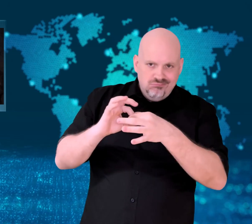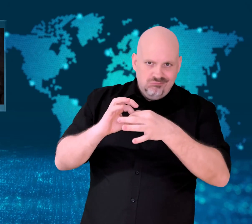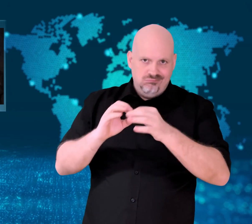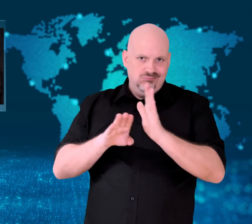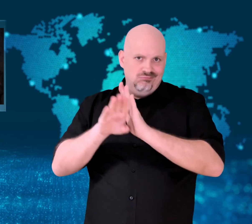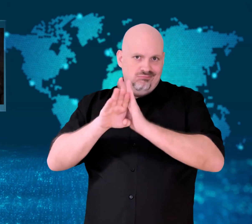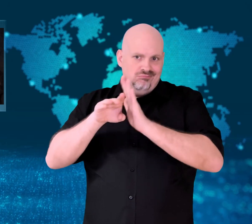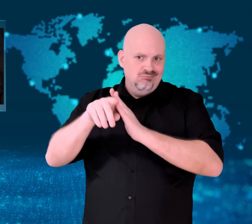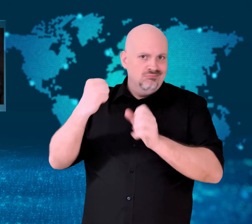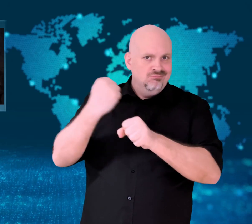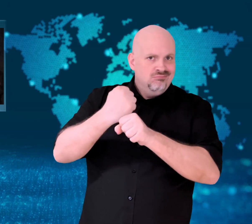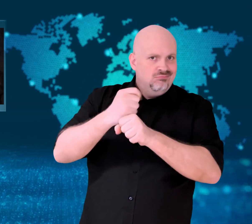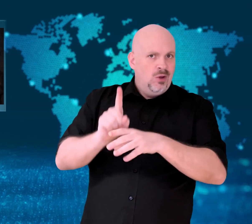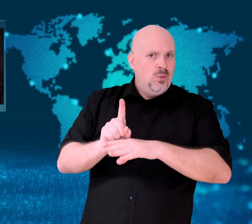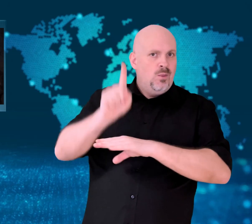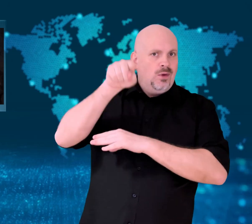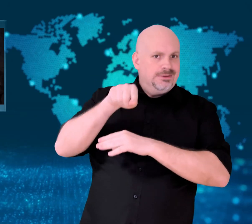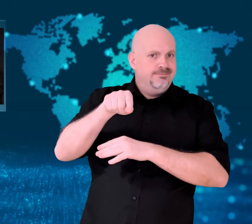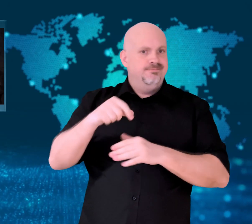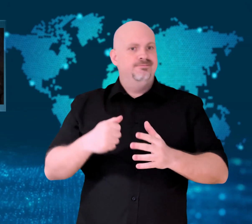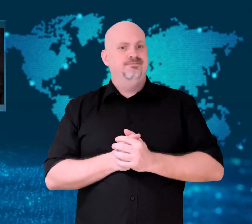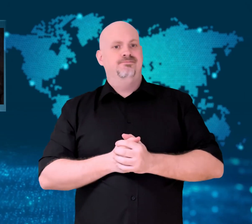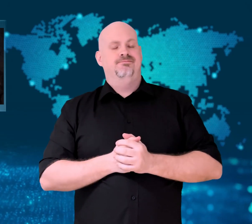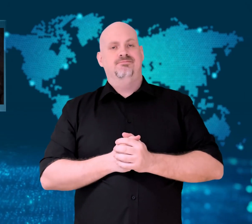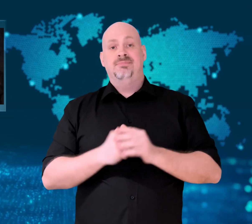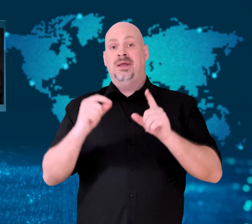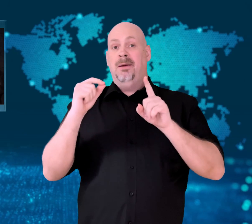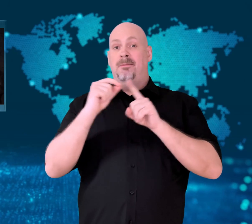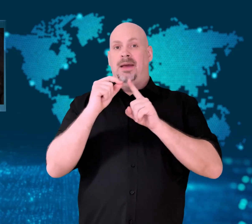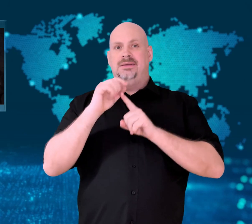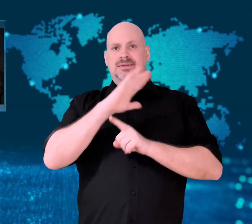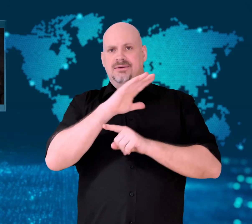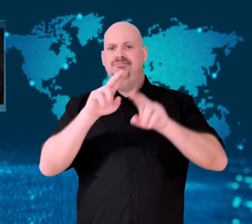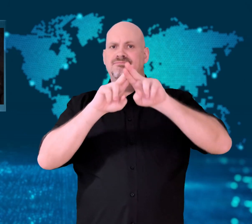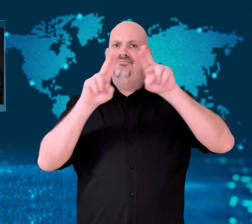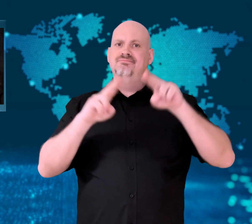that was jointly developed by Russia and India.